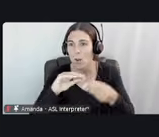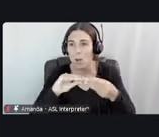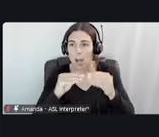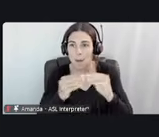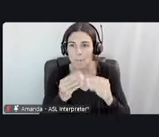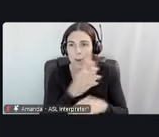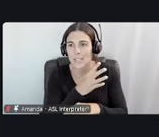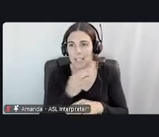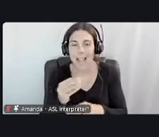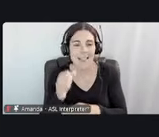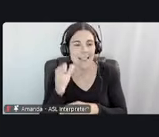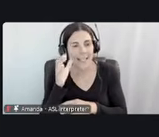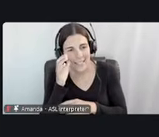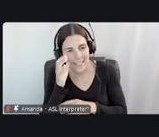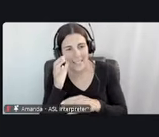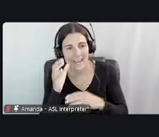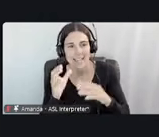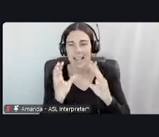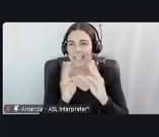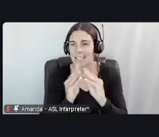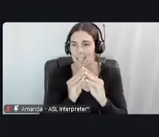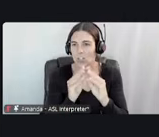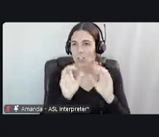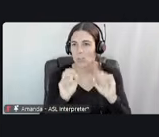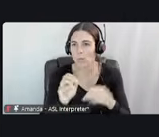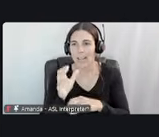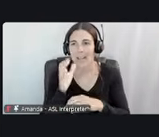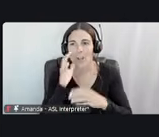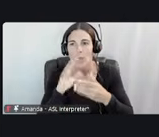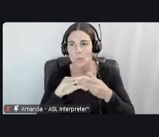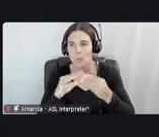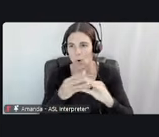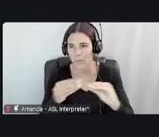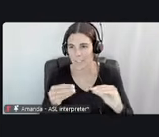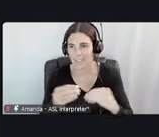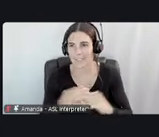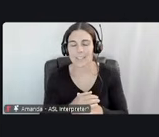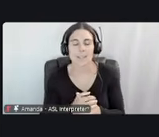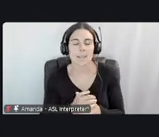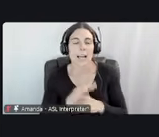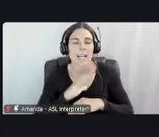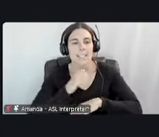listening sessions so we can get those stories too. Um establishing our board that is all on